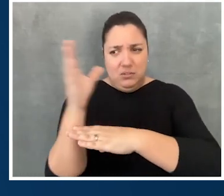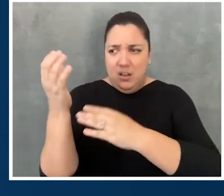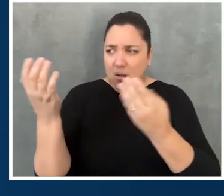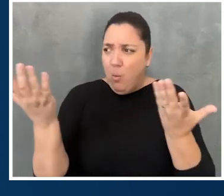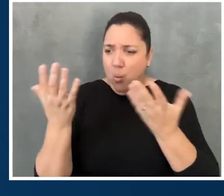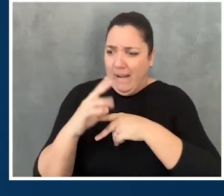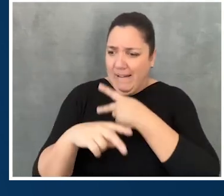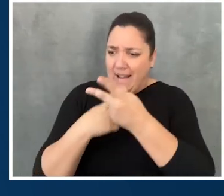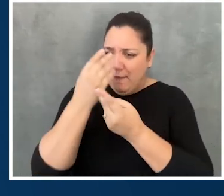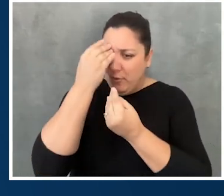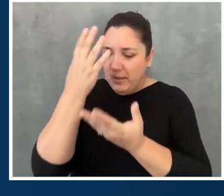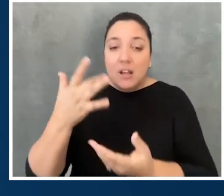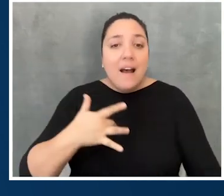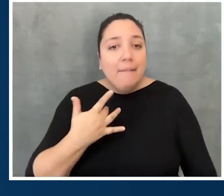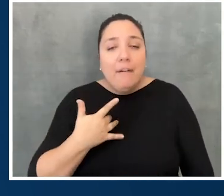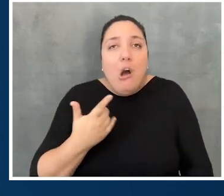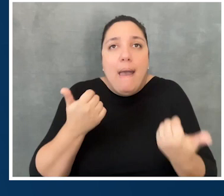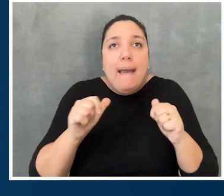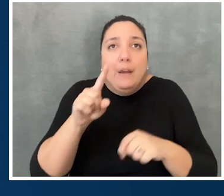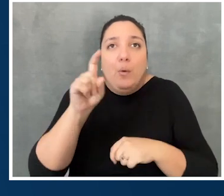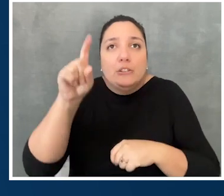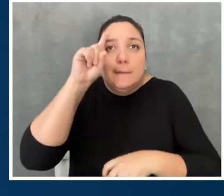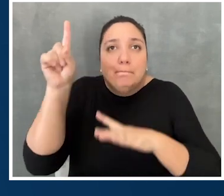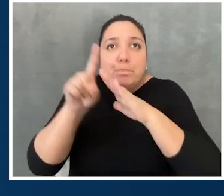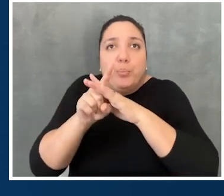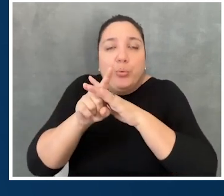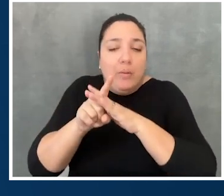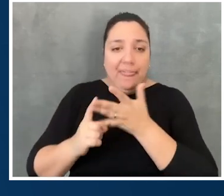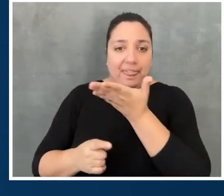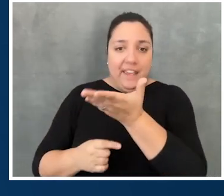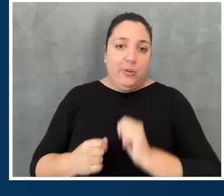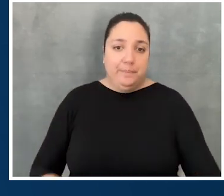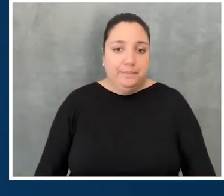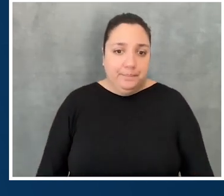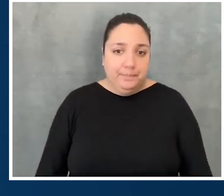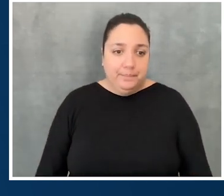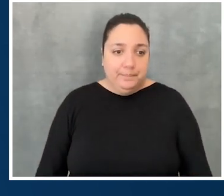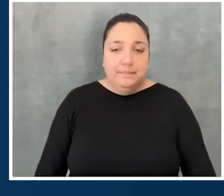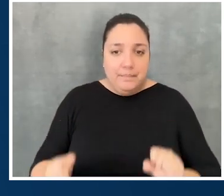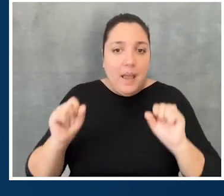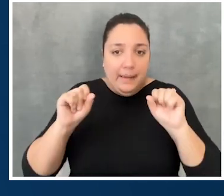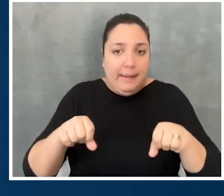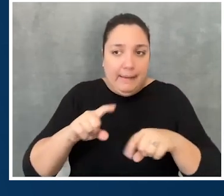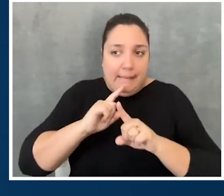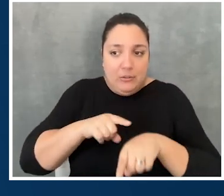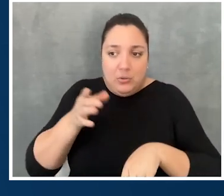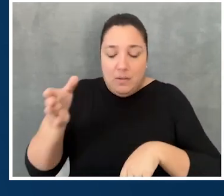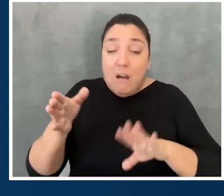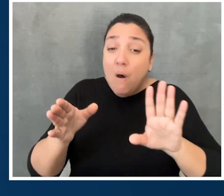I feel like anything I had a question about, there was a piece of information on it for me to take a look at, especially the toolkits